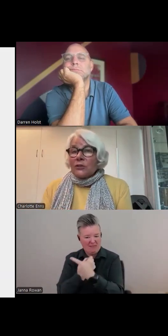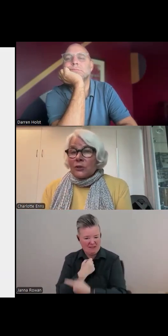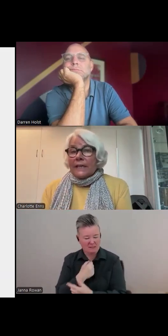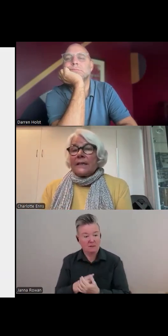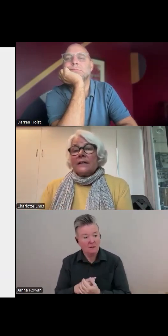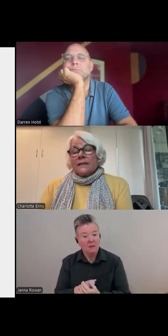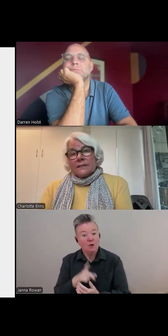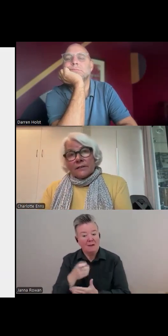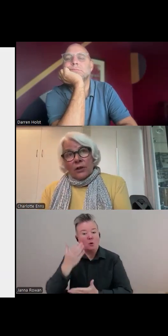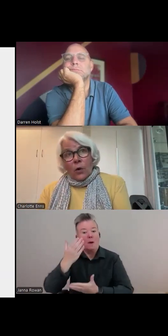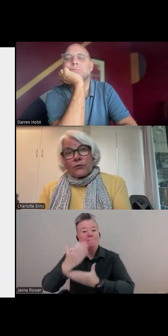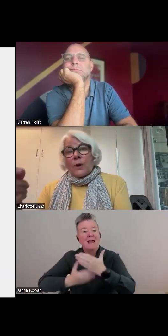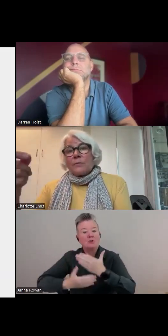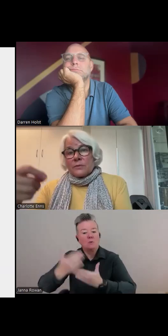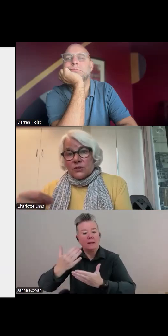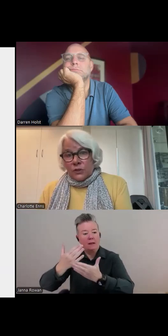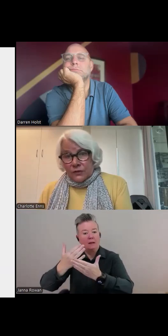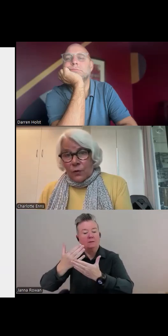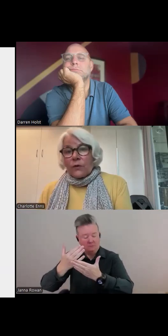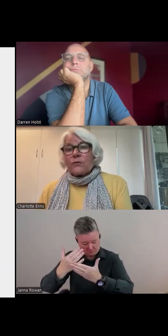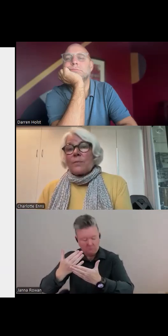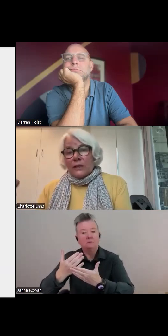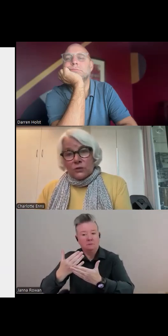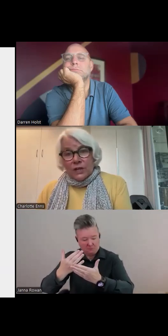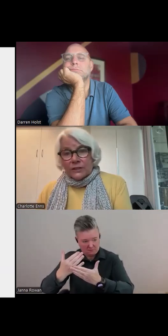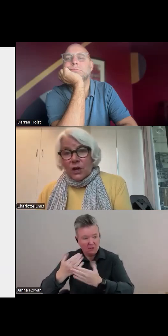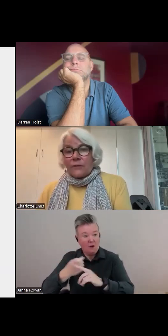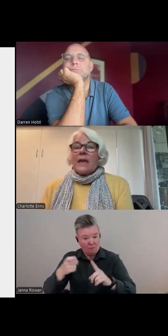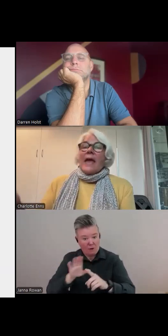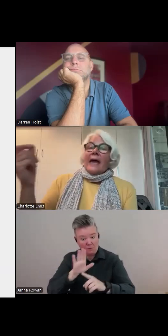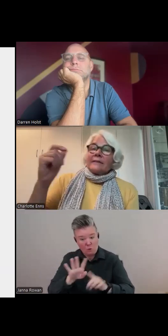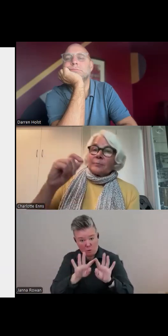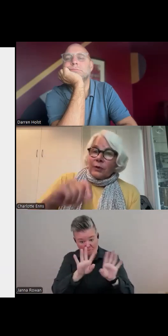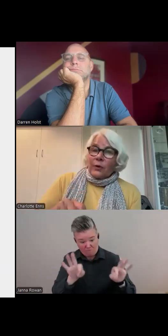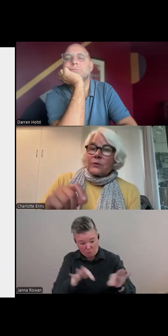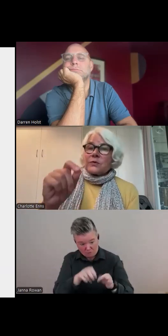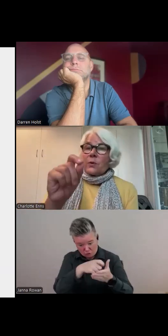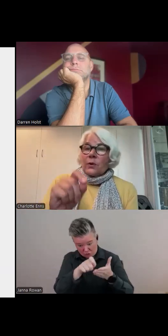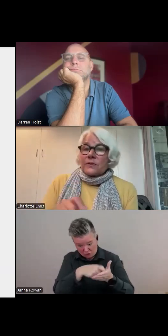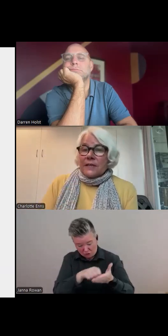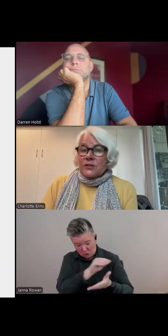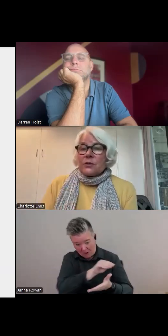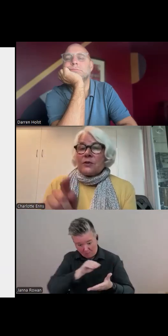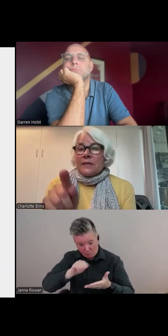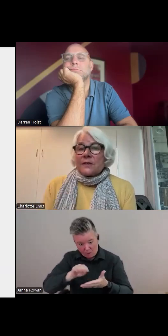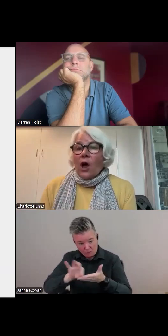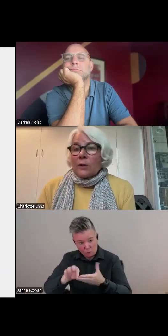that you have to manually go from the score form that you checked off and put those scores